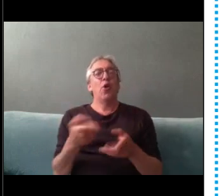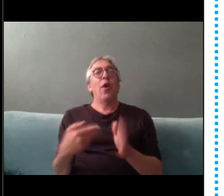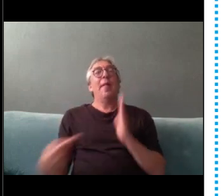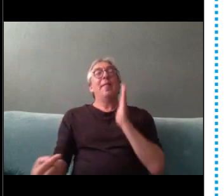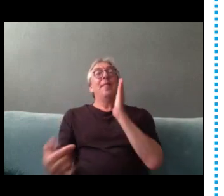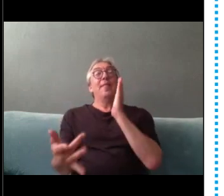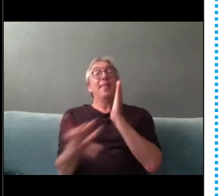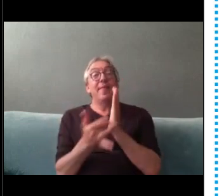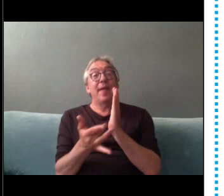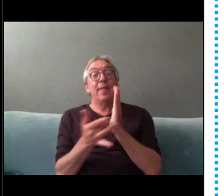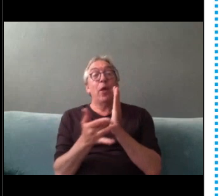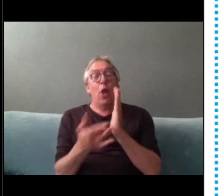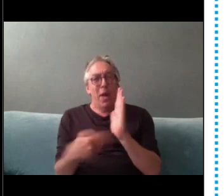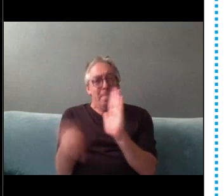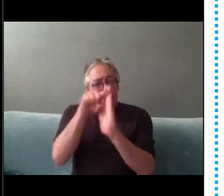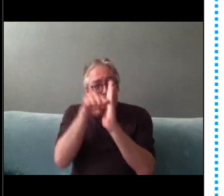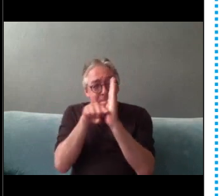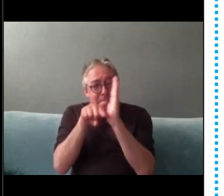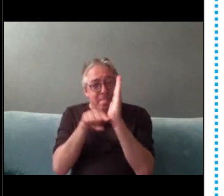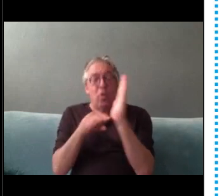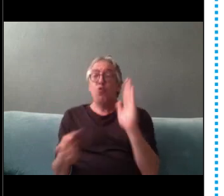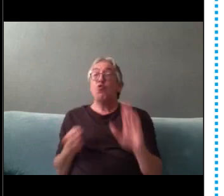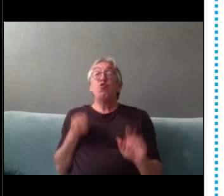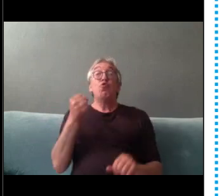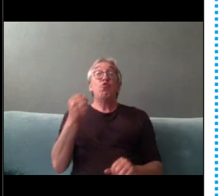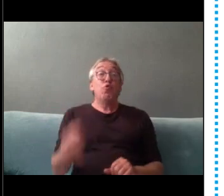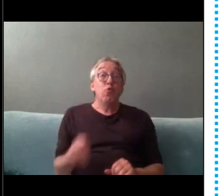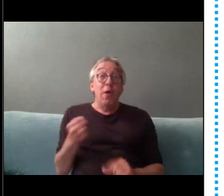So in rail it's the only transport mode where we on the EU level